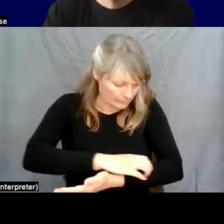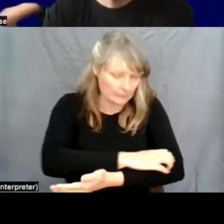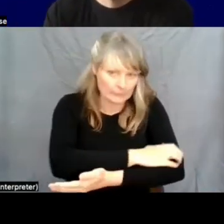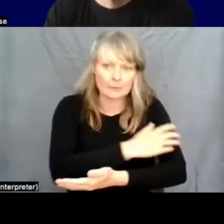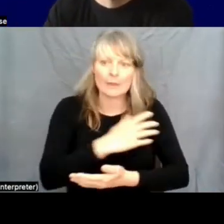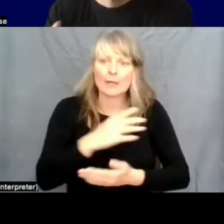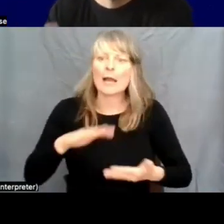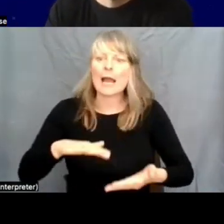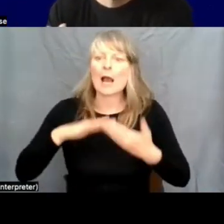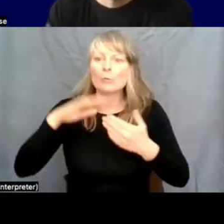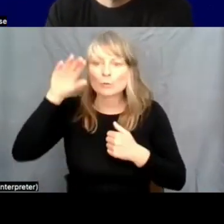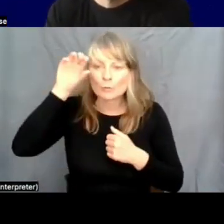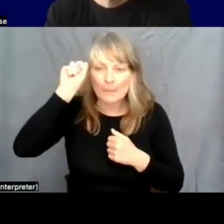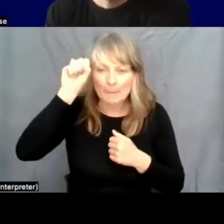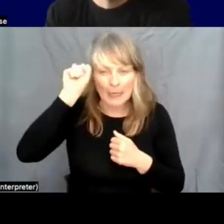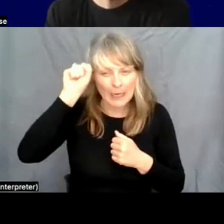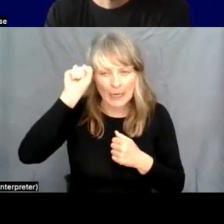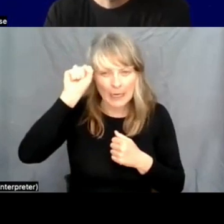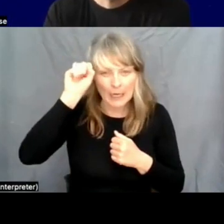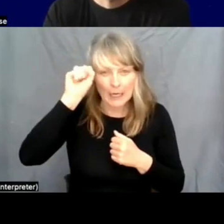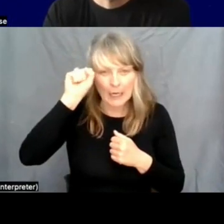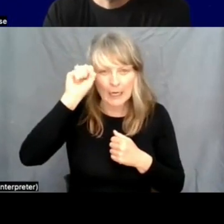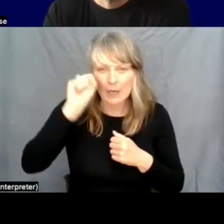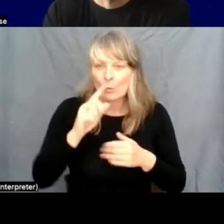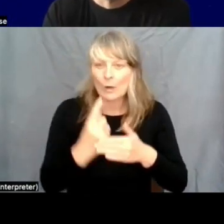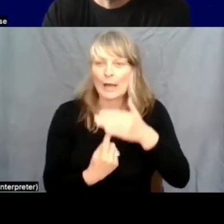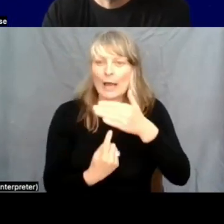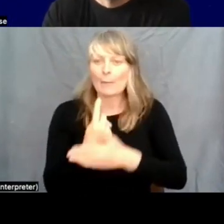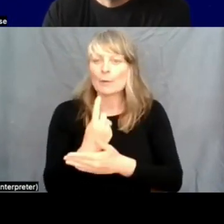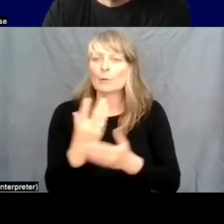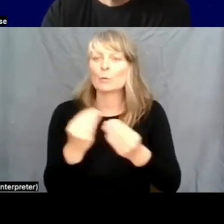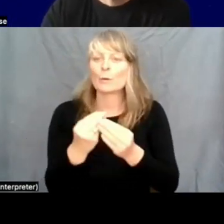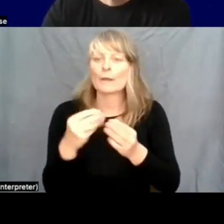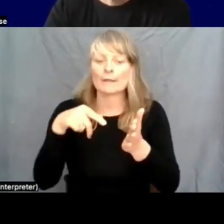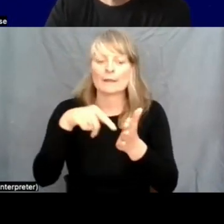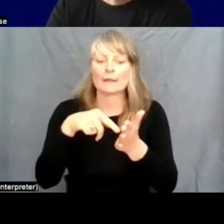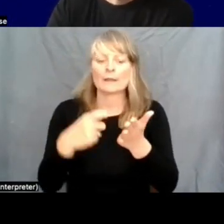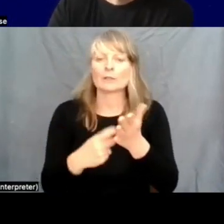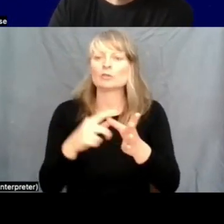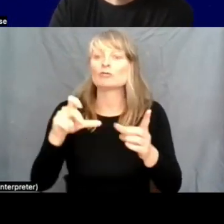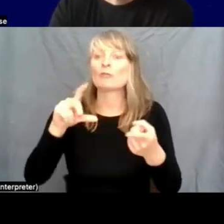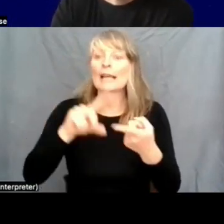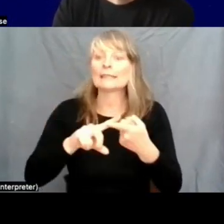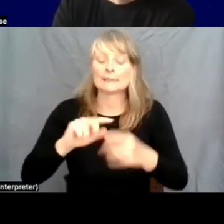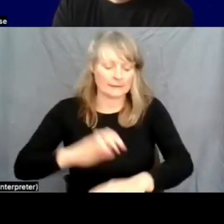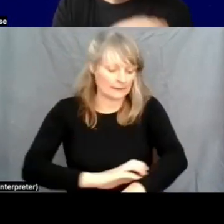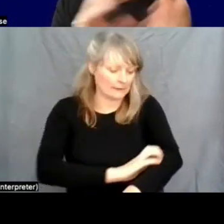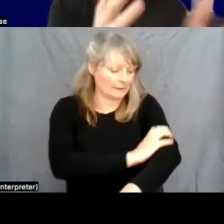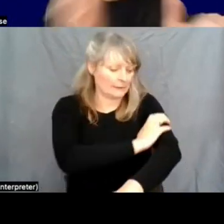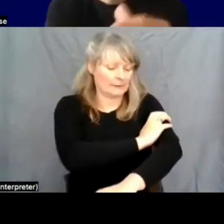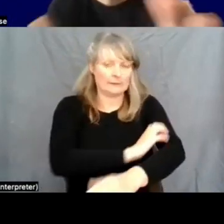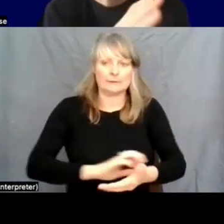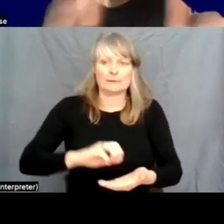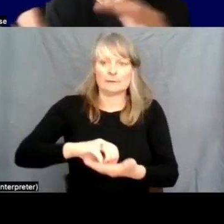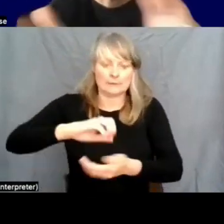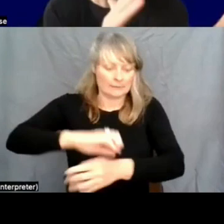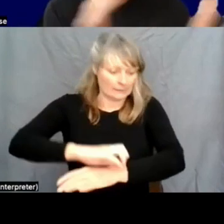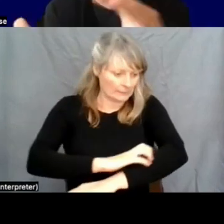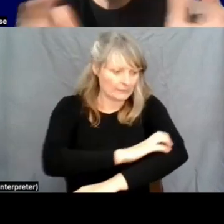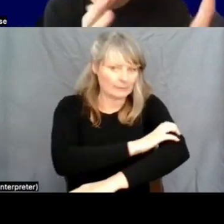opportunities for some of those bodily motional traces to be there, and yet they're able to sit there and have that conversation, that two